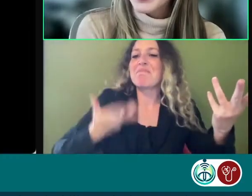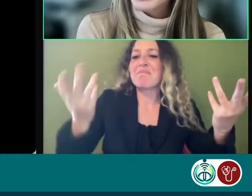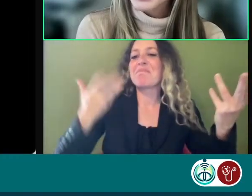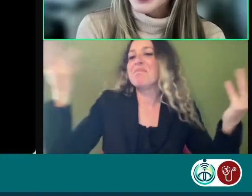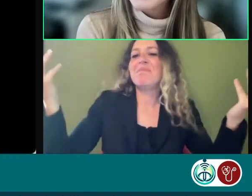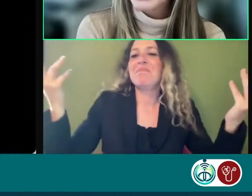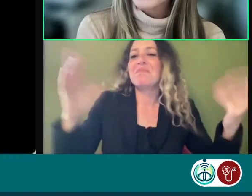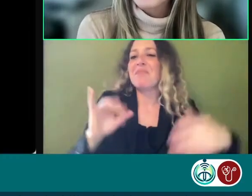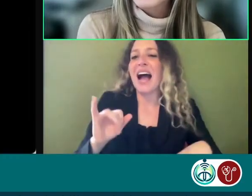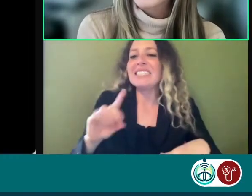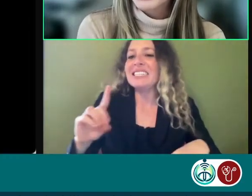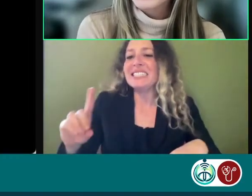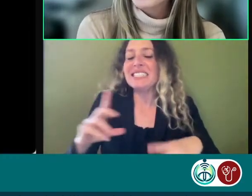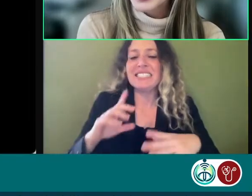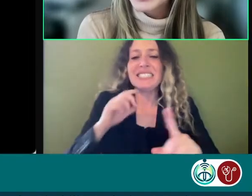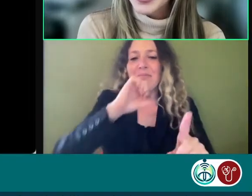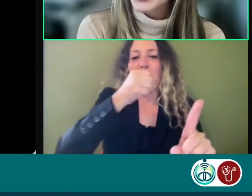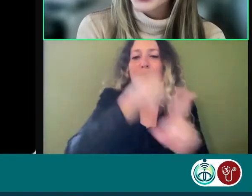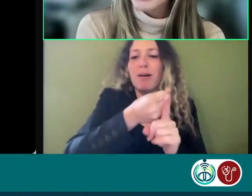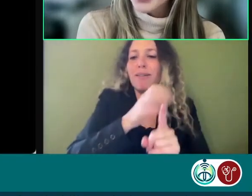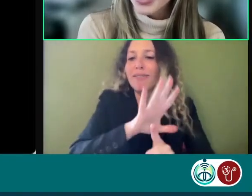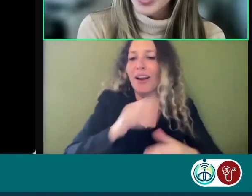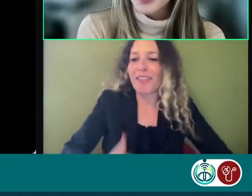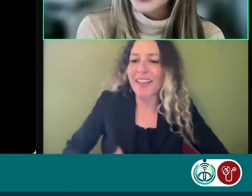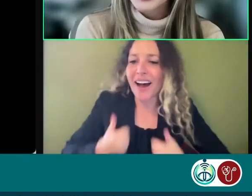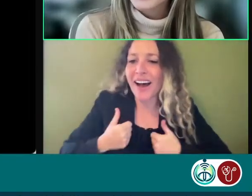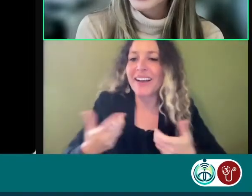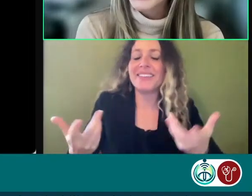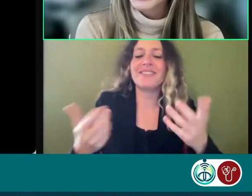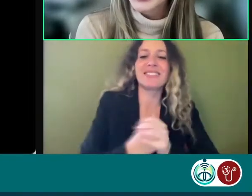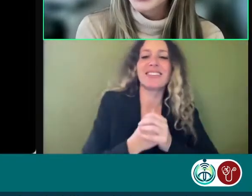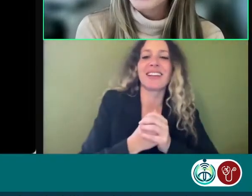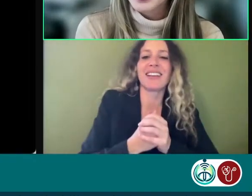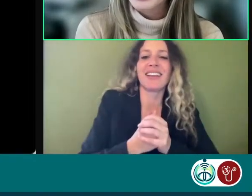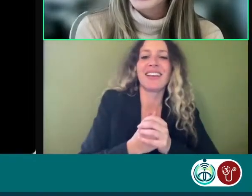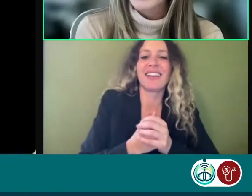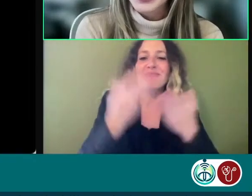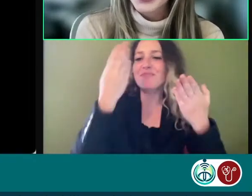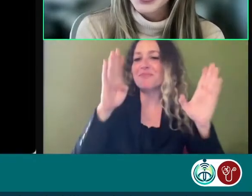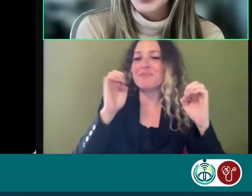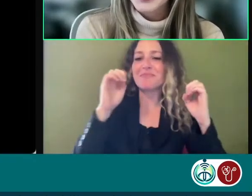their lives and also just trying to do a lot of general education for anyone who's interested.